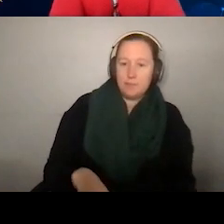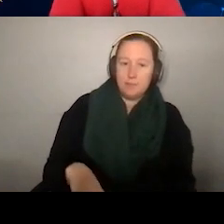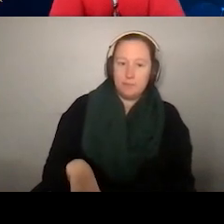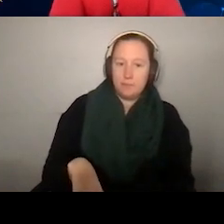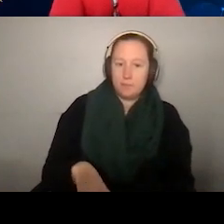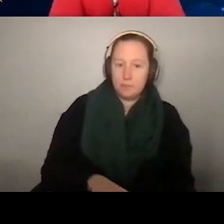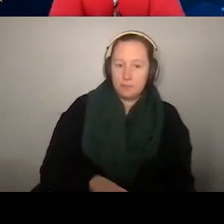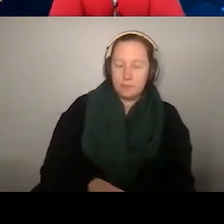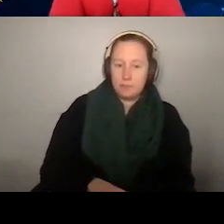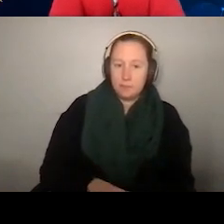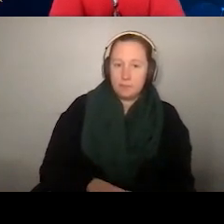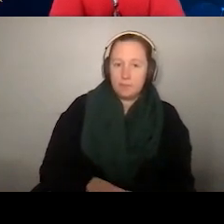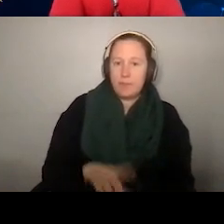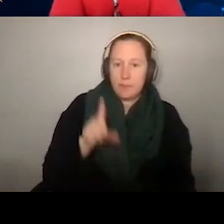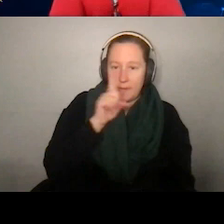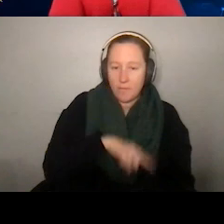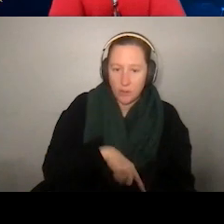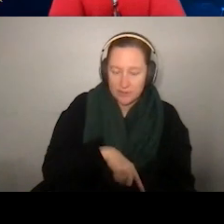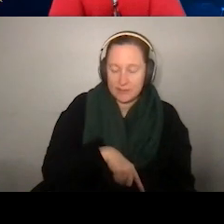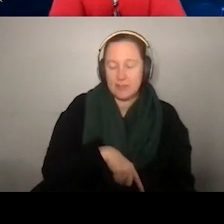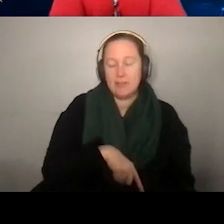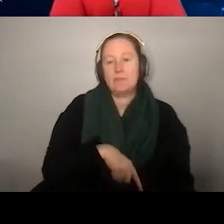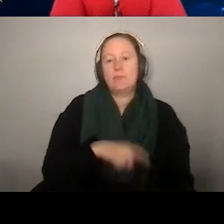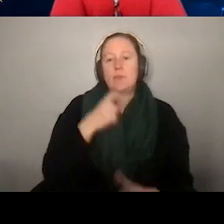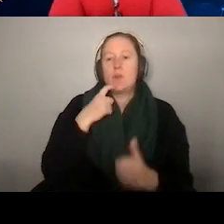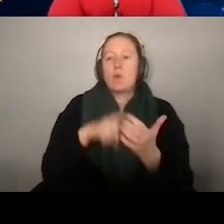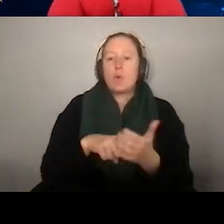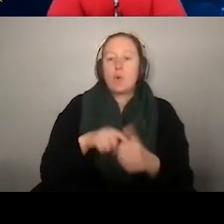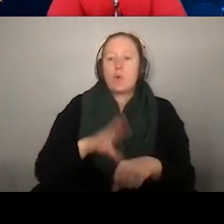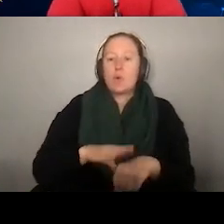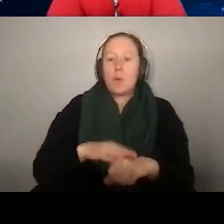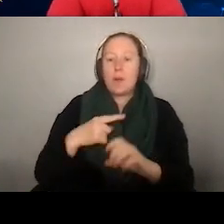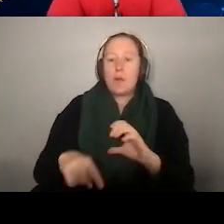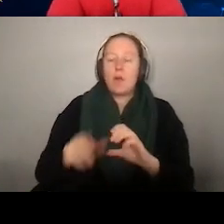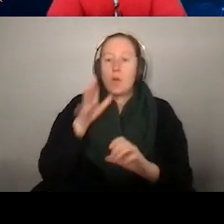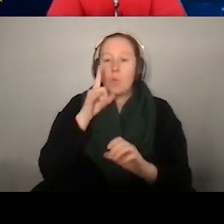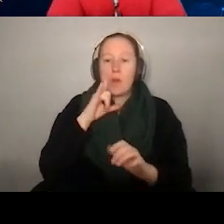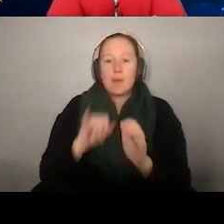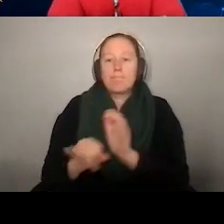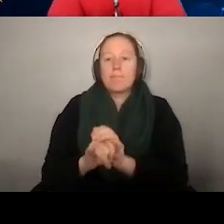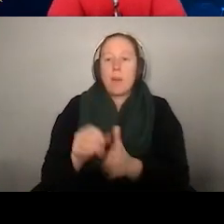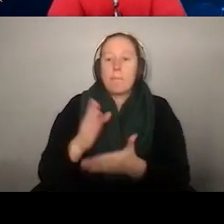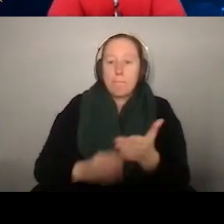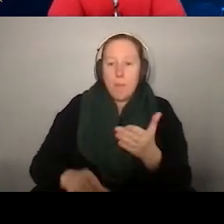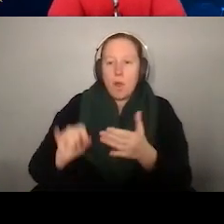The answer is false. Our notification emails will identify the portion of the awards funding that is